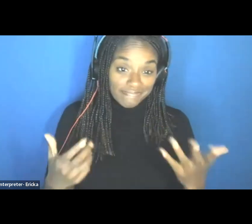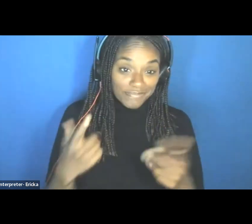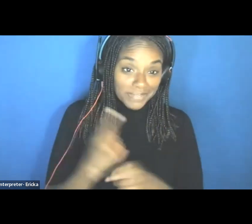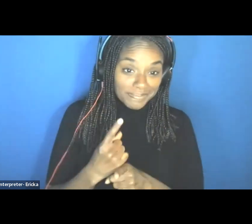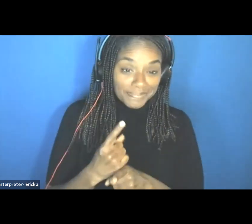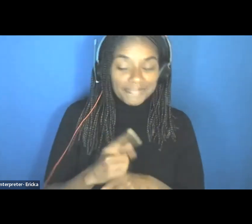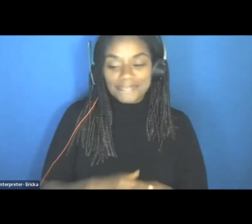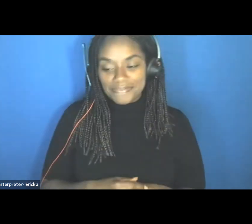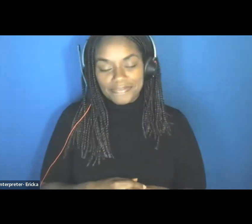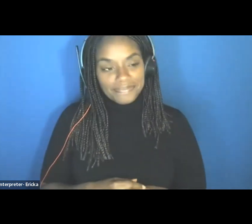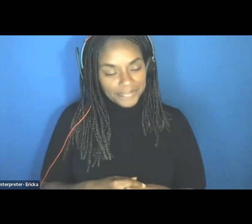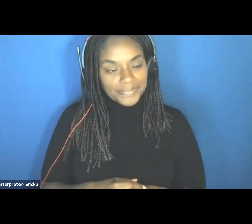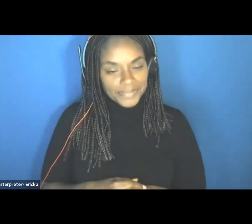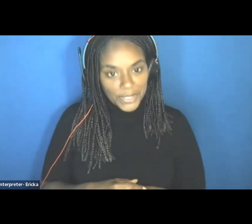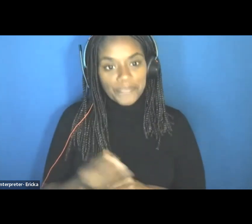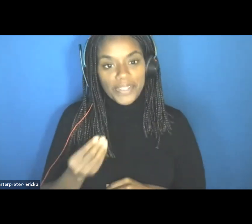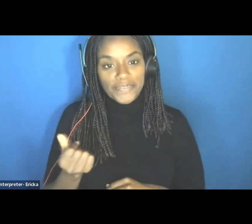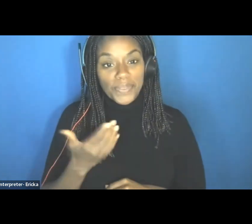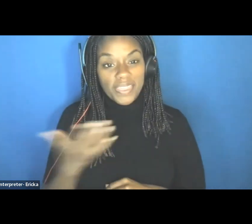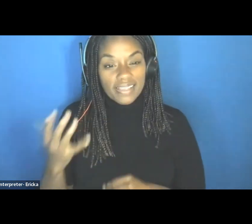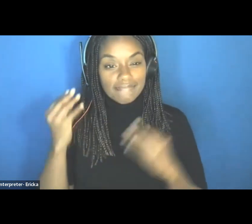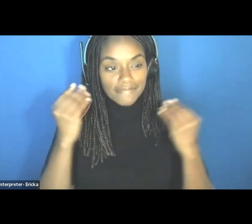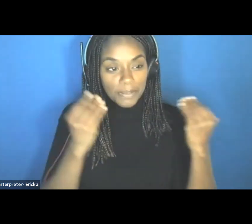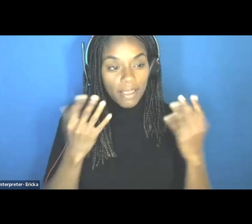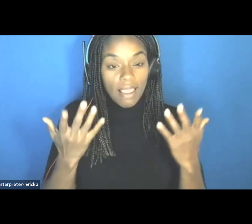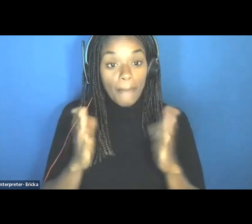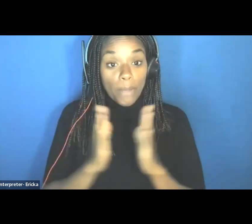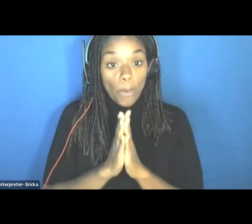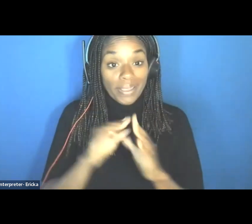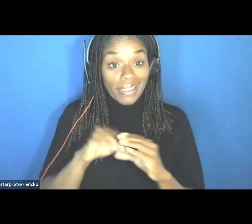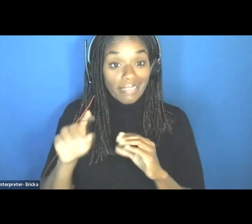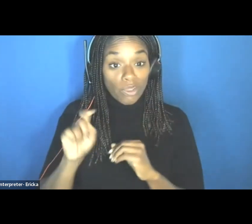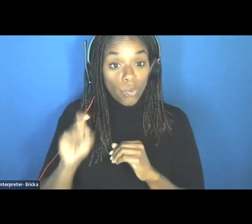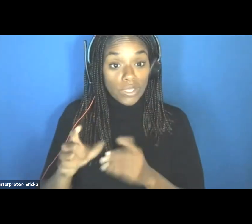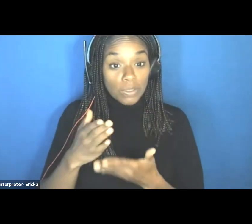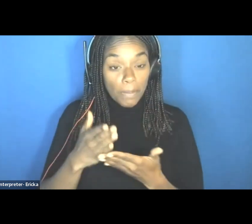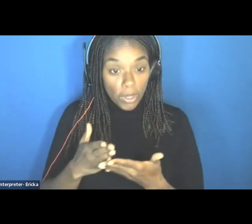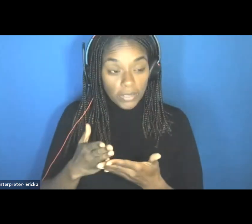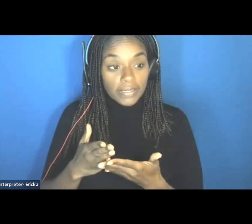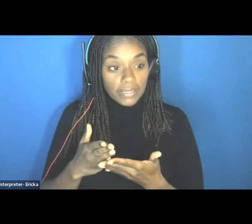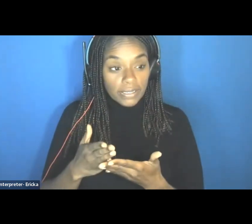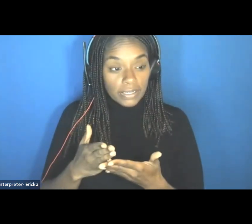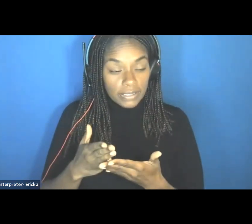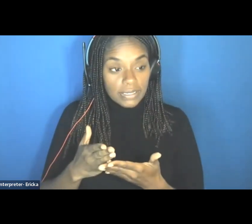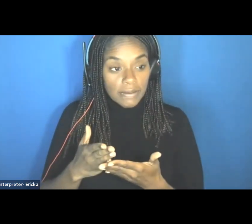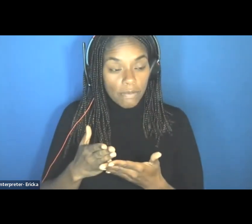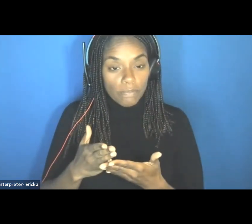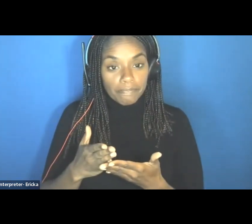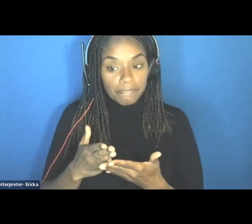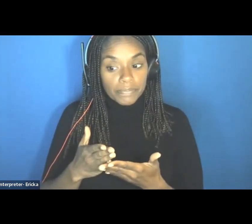And that's often recognized as well.